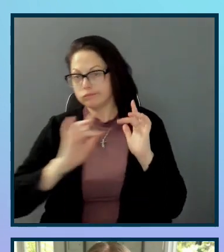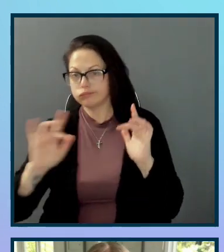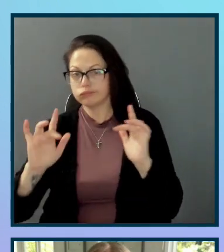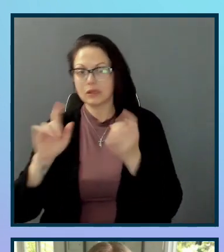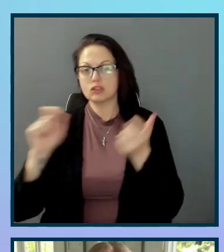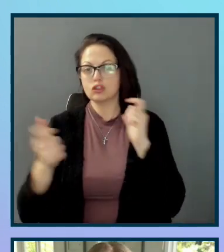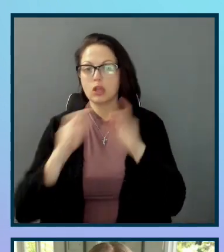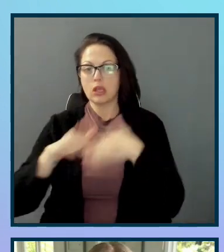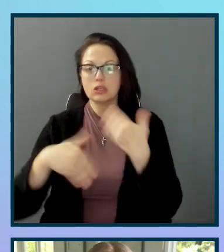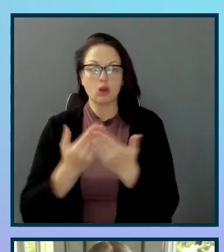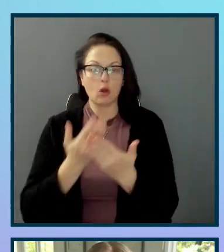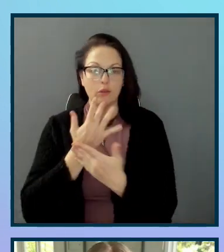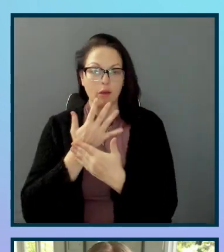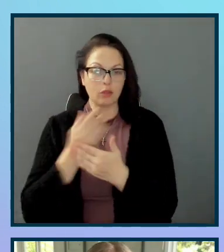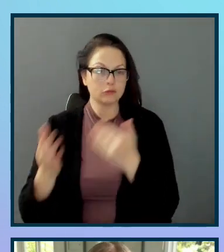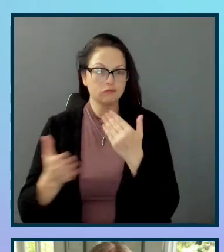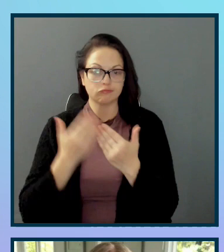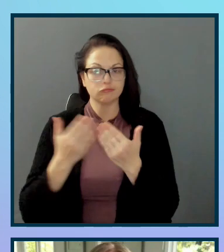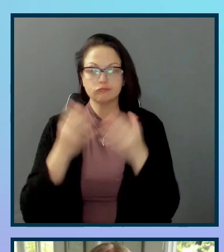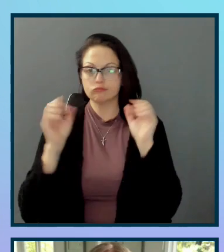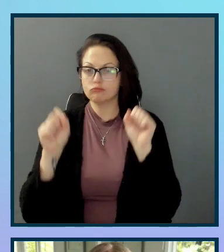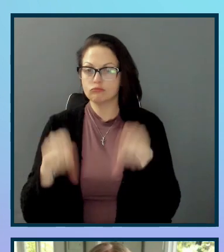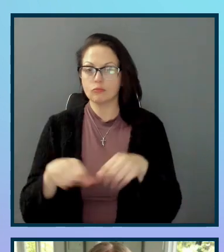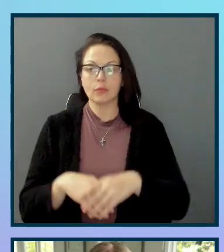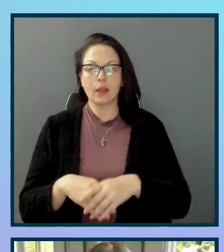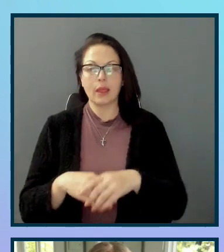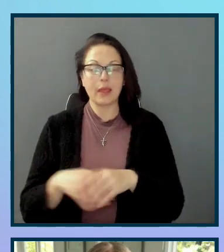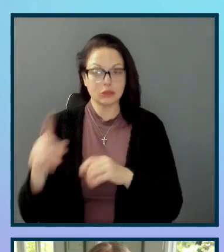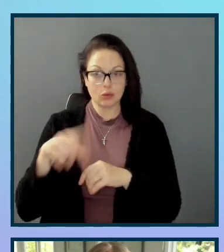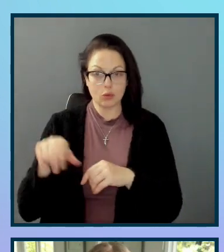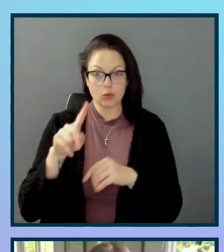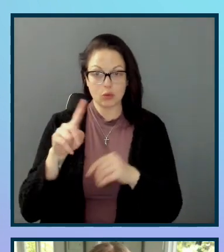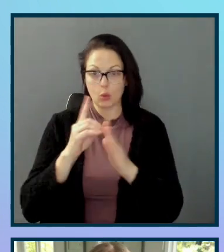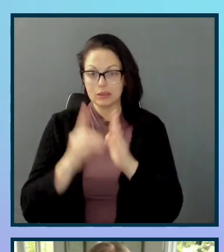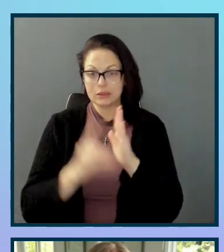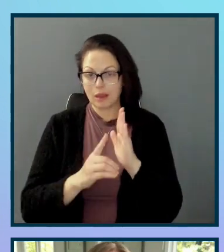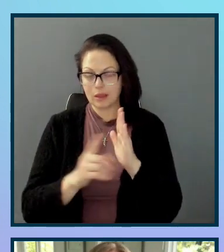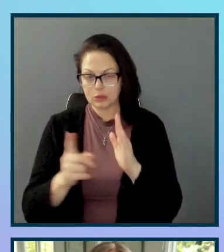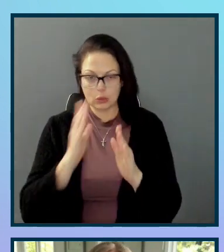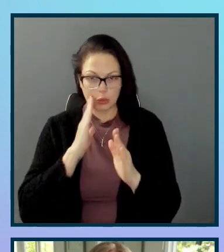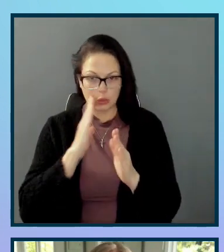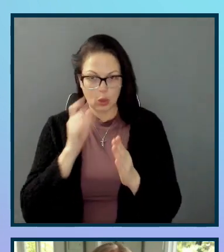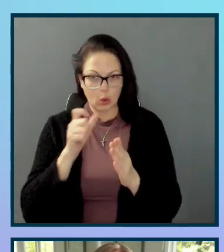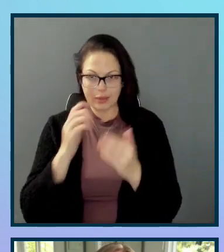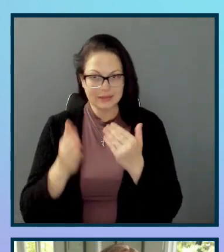like, with one single switch. And as those of you are in design know that you can't just like, that's not easy to do.